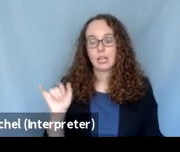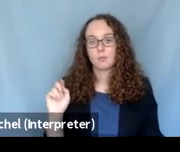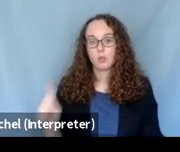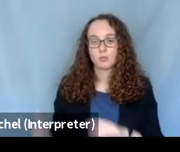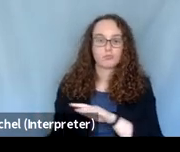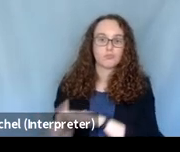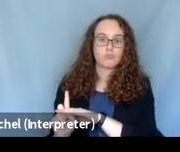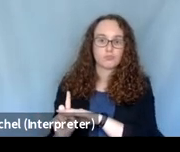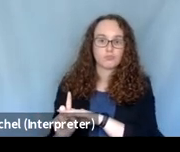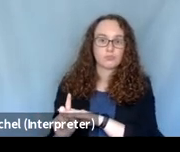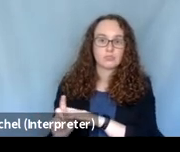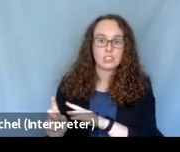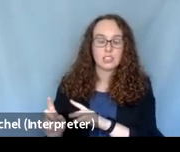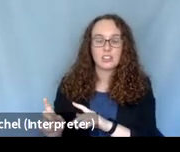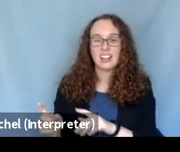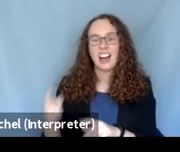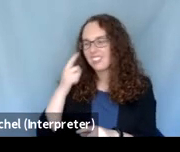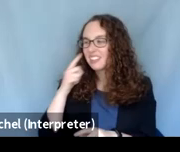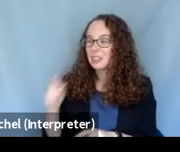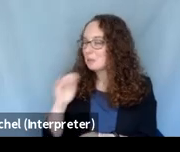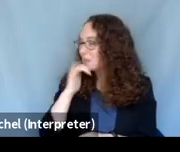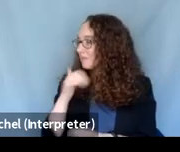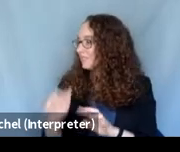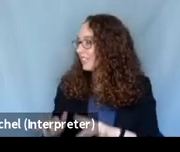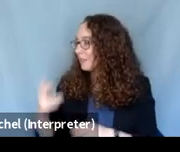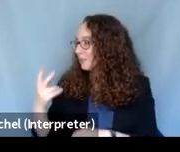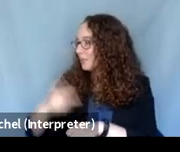might have typed it twice but definitely Applied Technology is